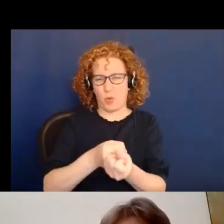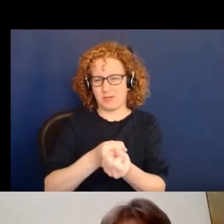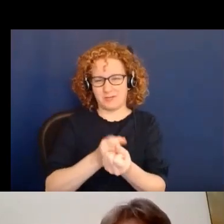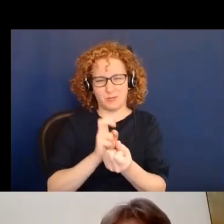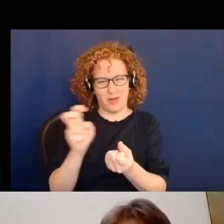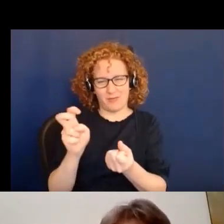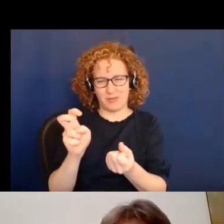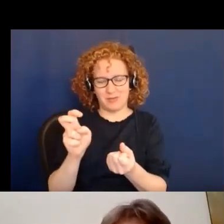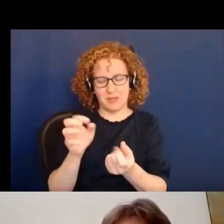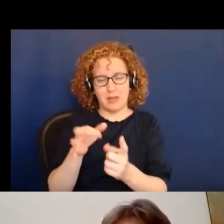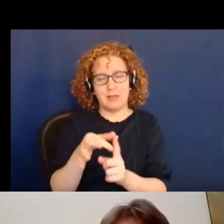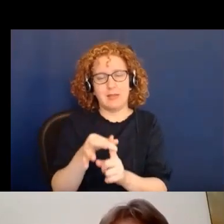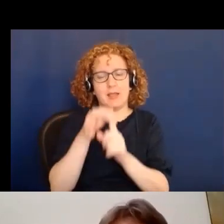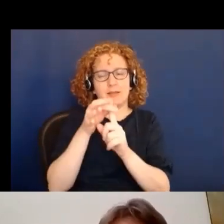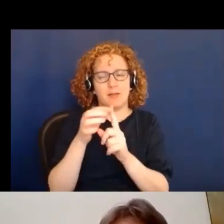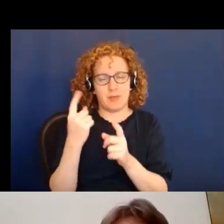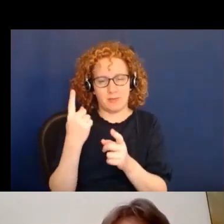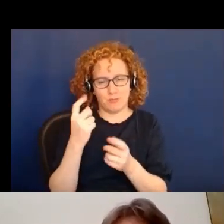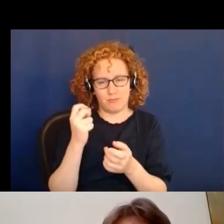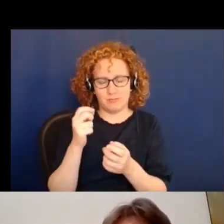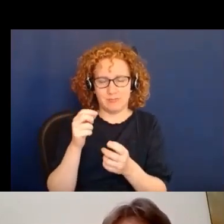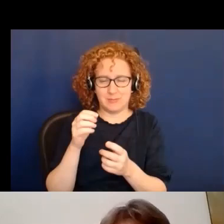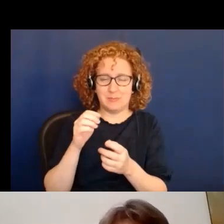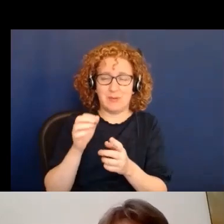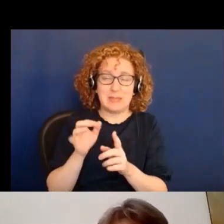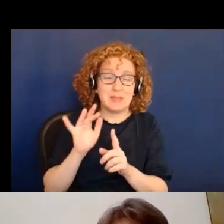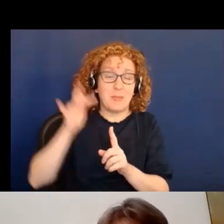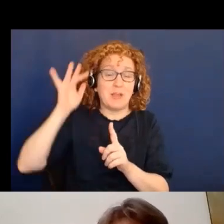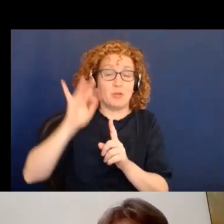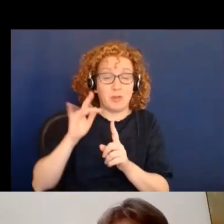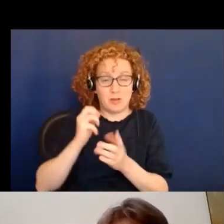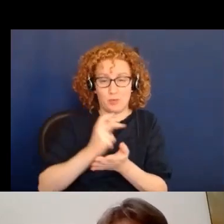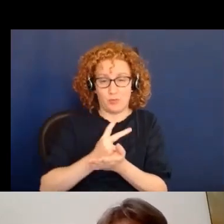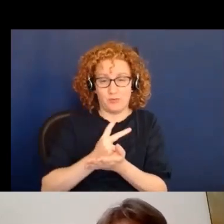approved but we're standing standing to find out what's going to happen for the fall